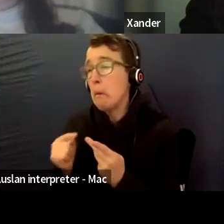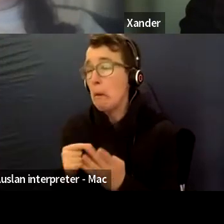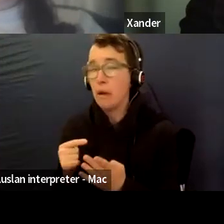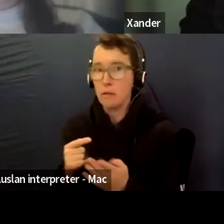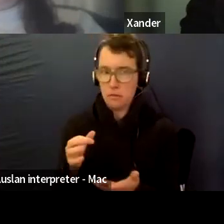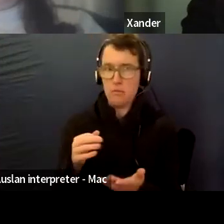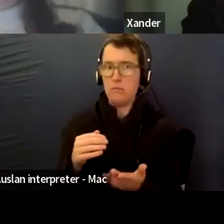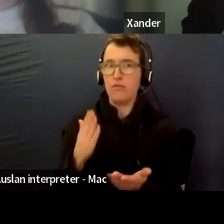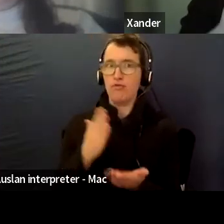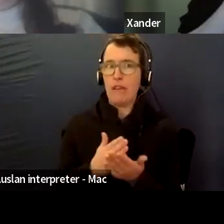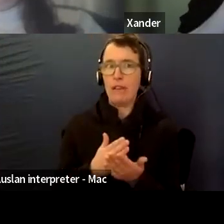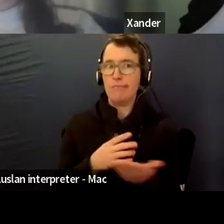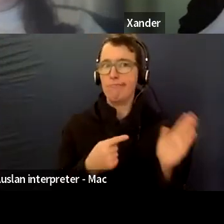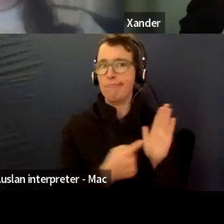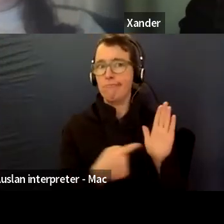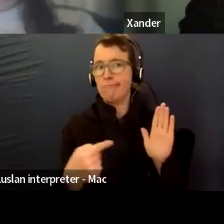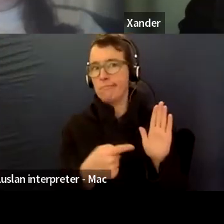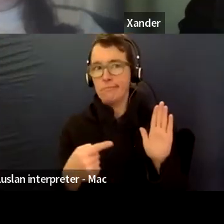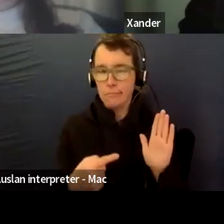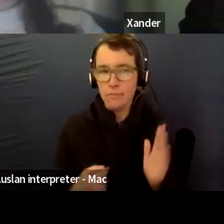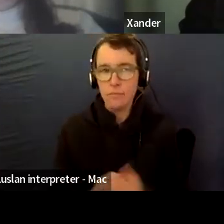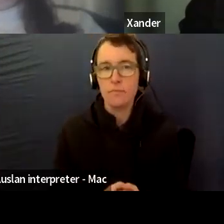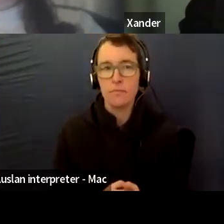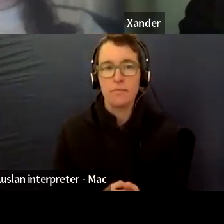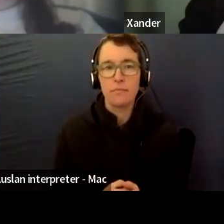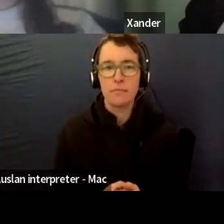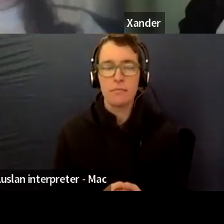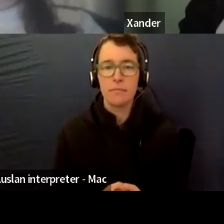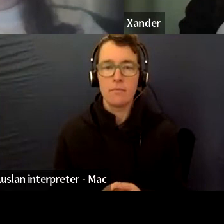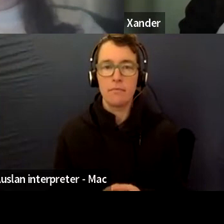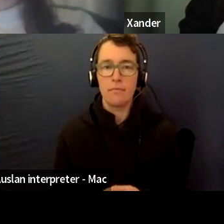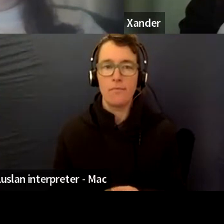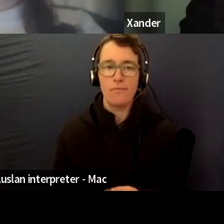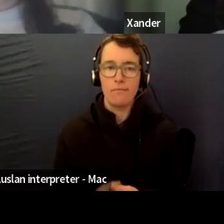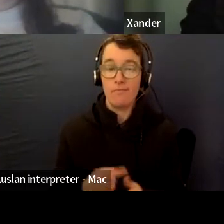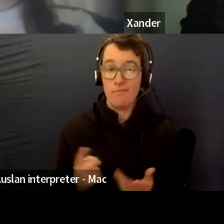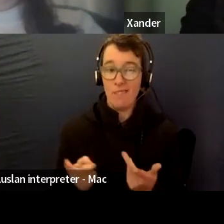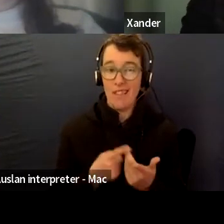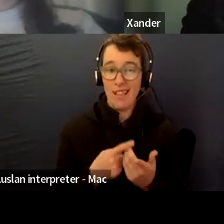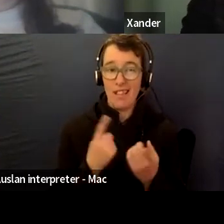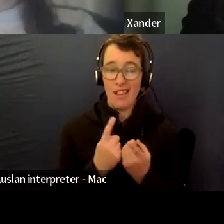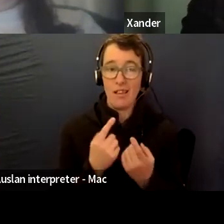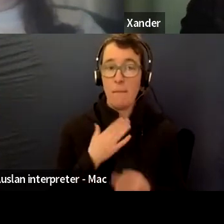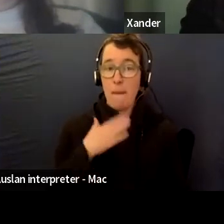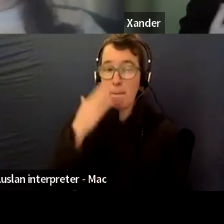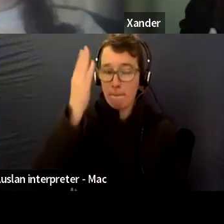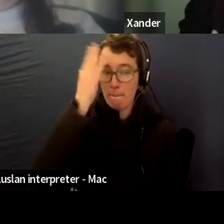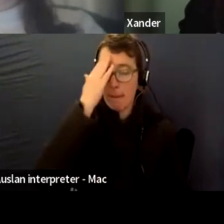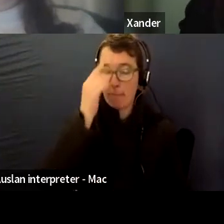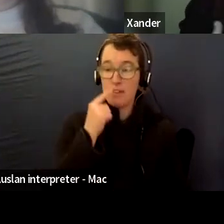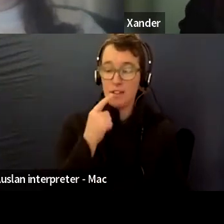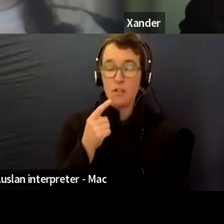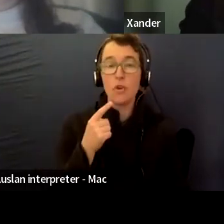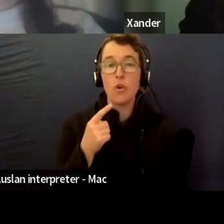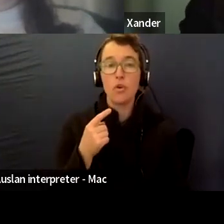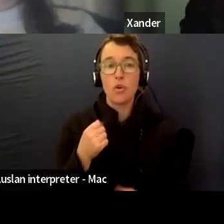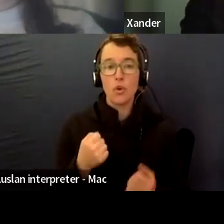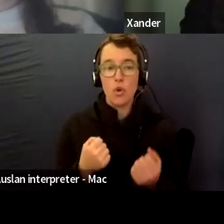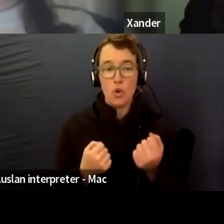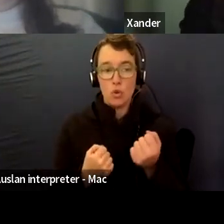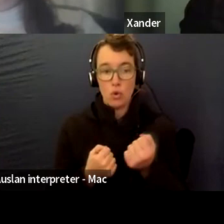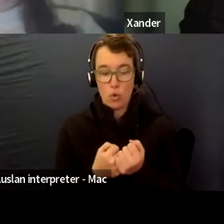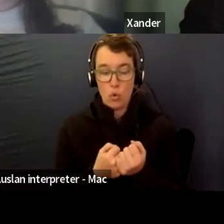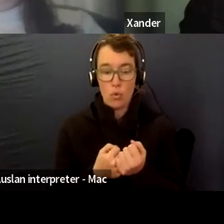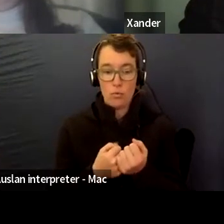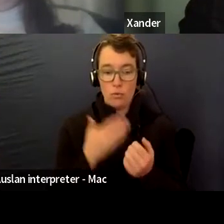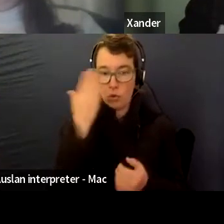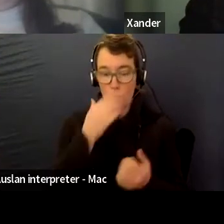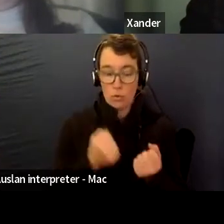And I think another thing that my mom mentioned is for the school support teams to do a child's IEP before school starts.